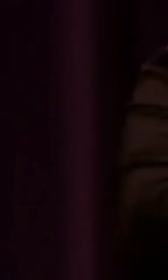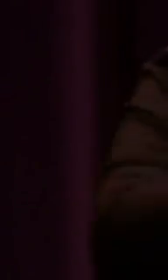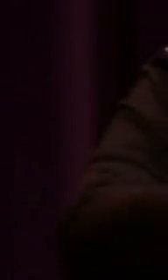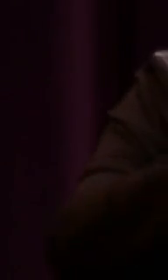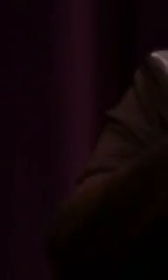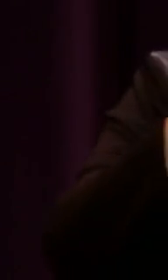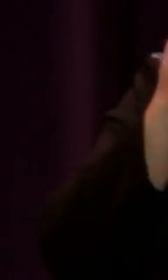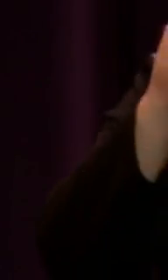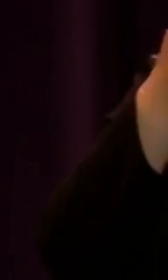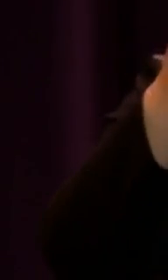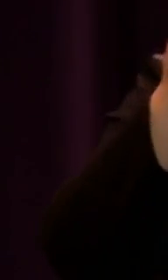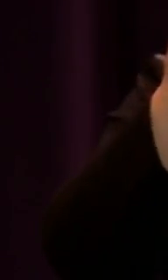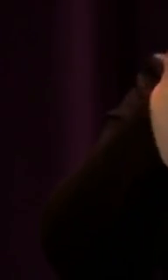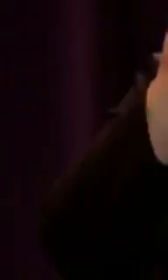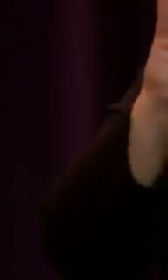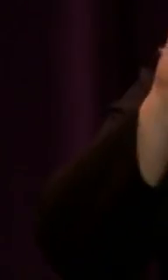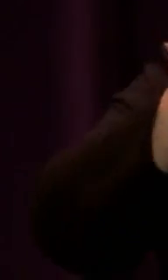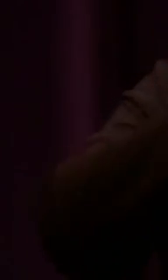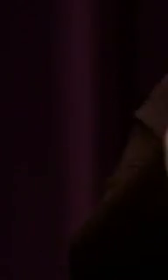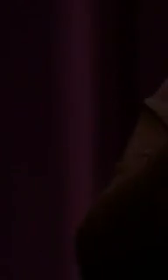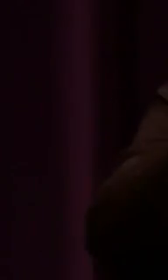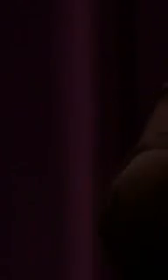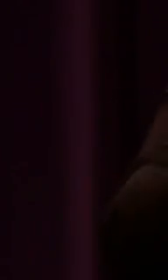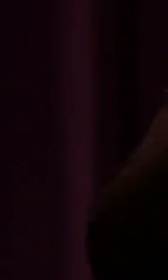ETHNICITY, EVERY RICH CULTURAL EXPERIENCE.